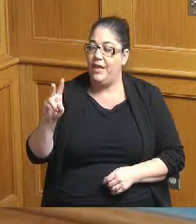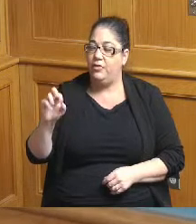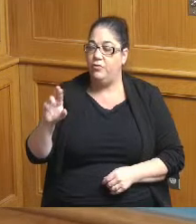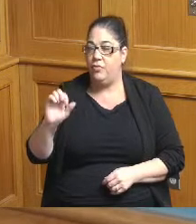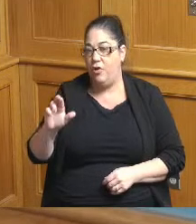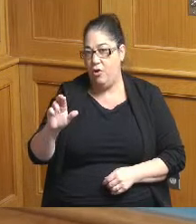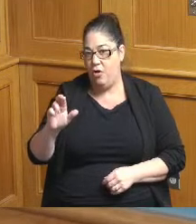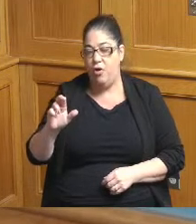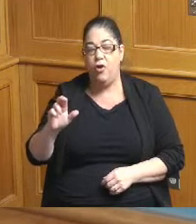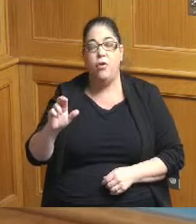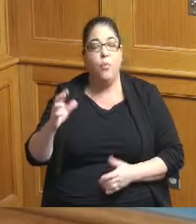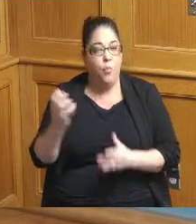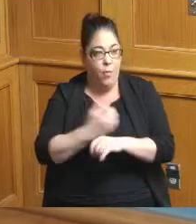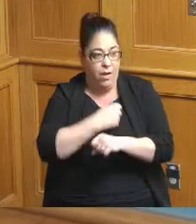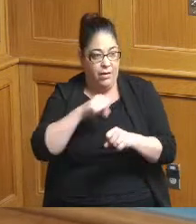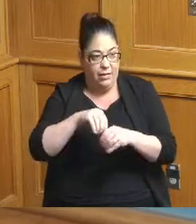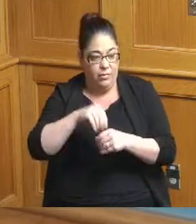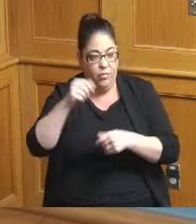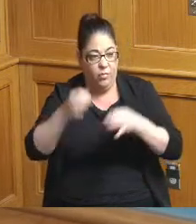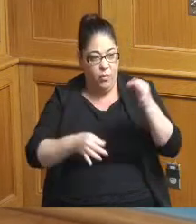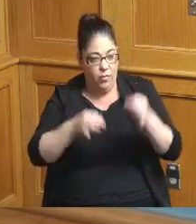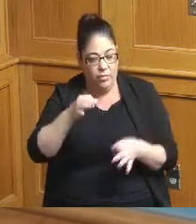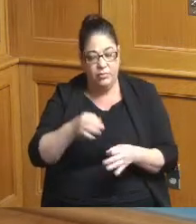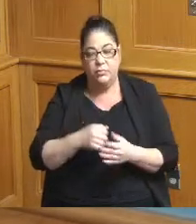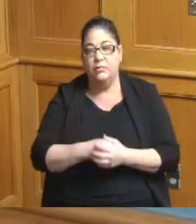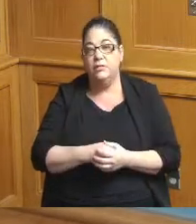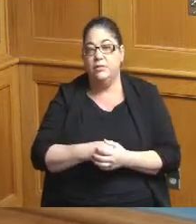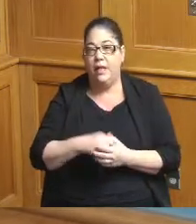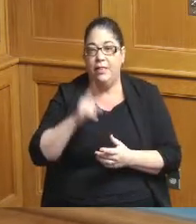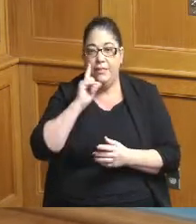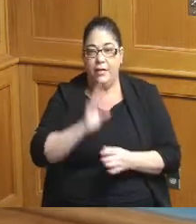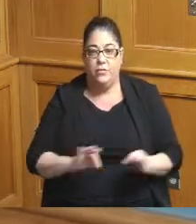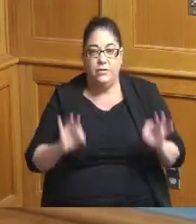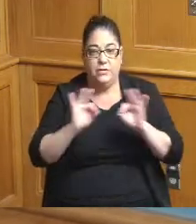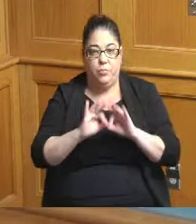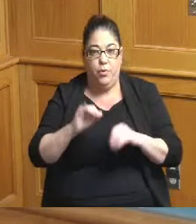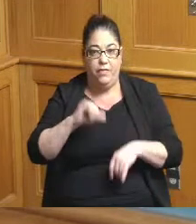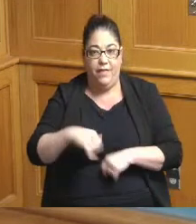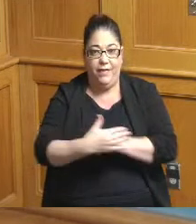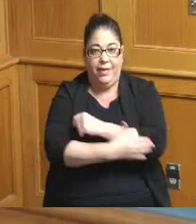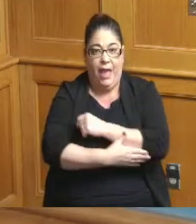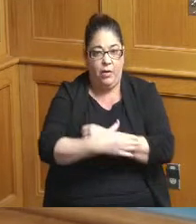I do want I think it's critical to me that the county was not sued the county was not asked